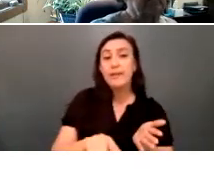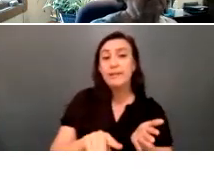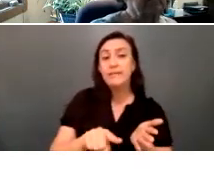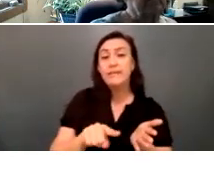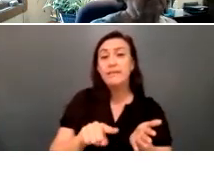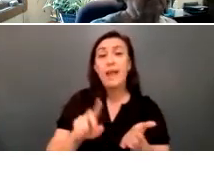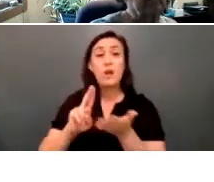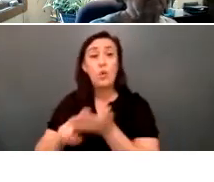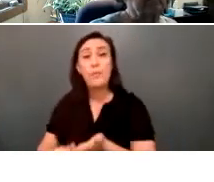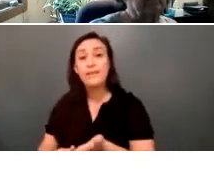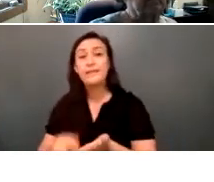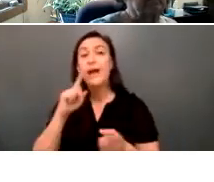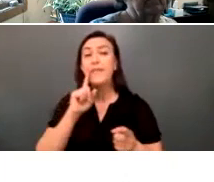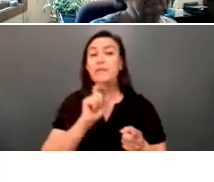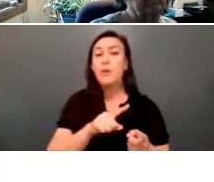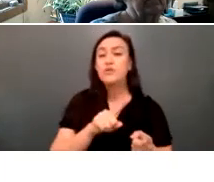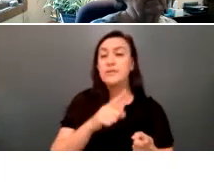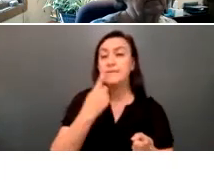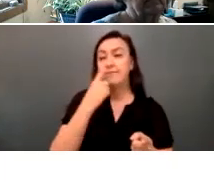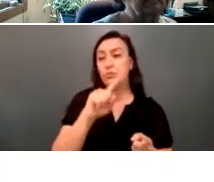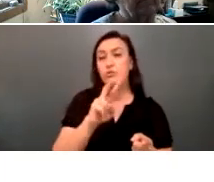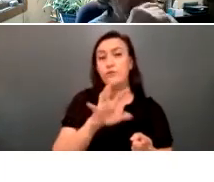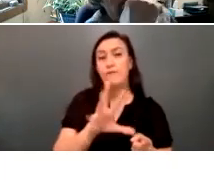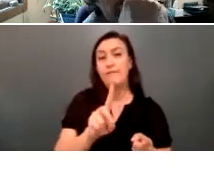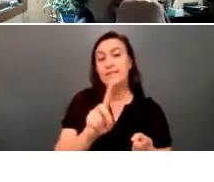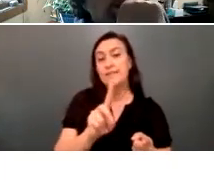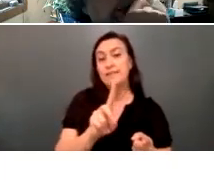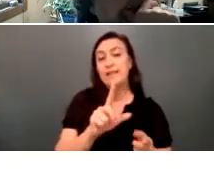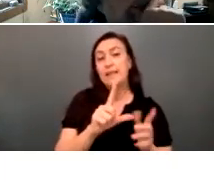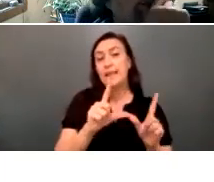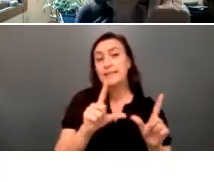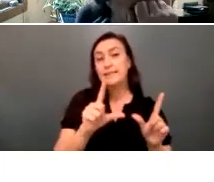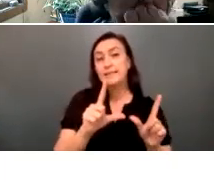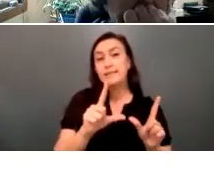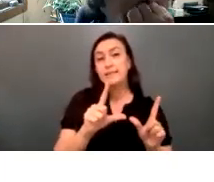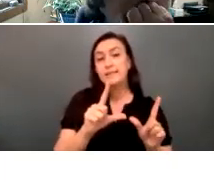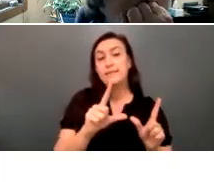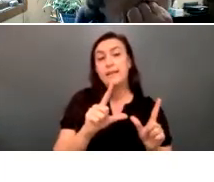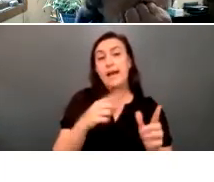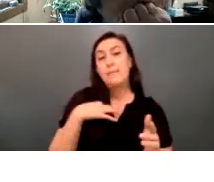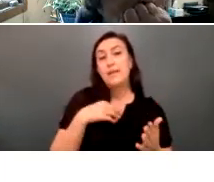I think the question might be around 245D license application fee of $500. That's one payment. Yep,